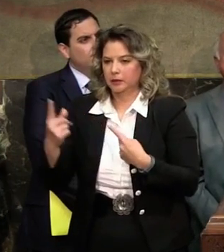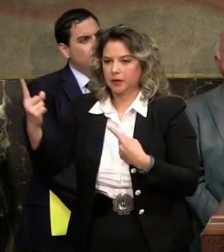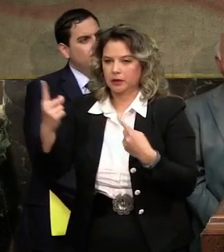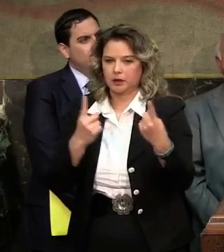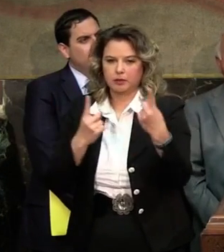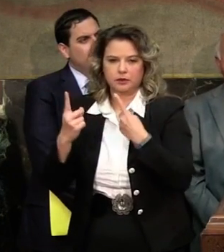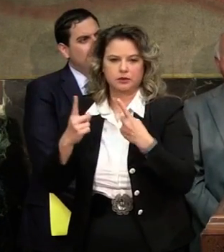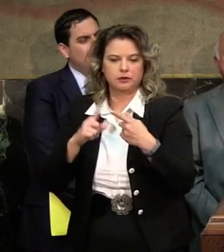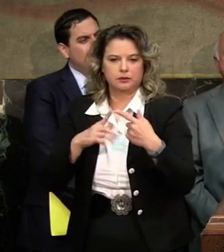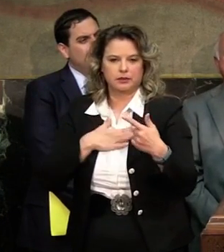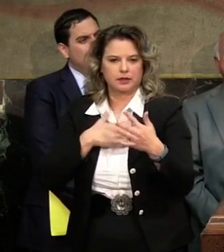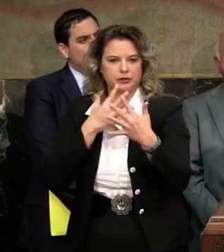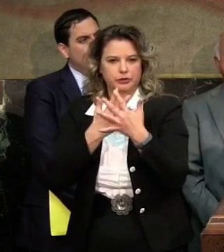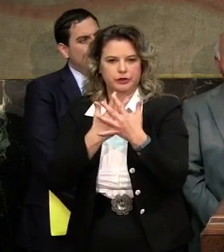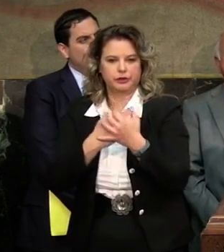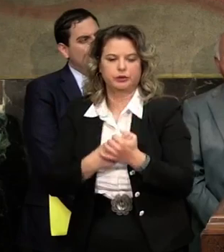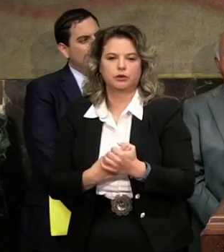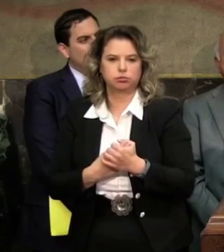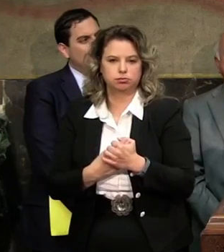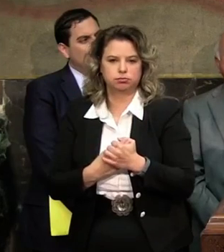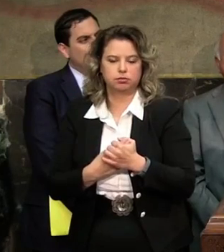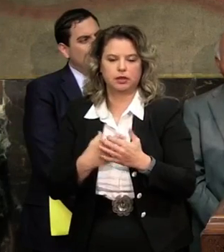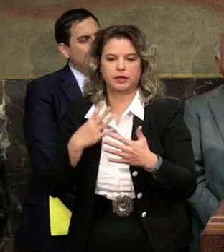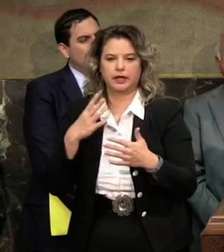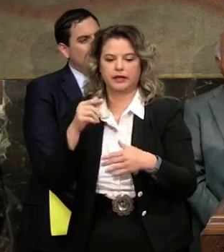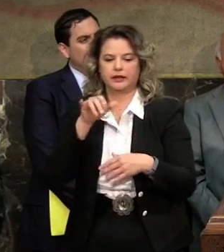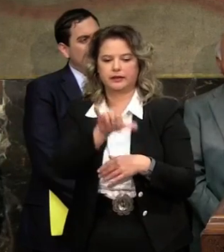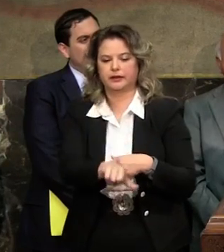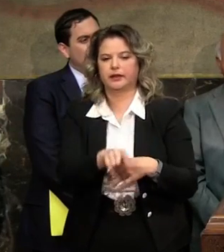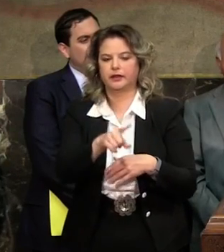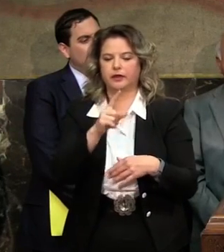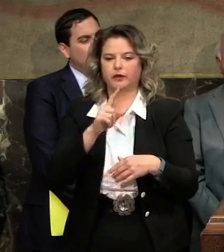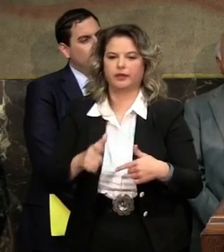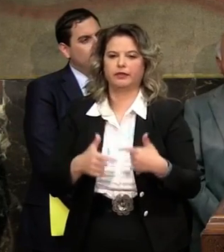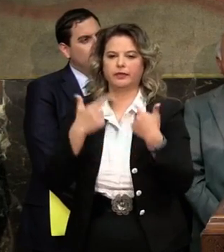serve a life sentence six months or 30